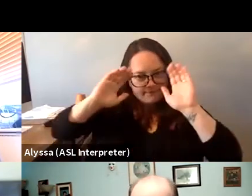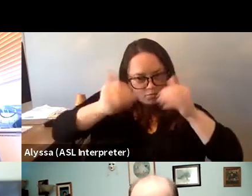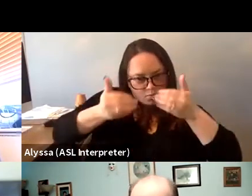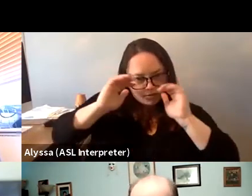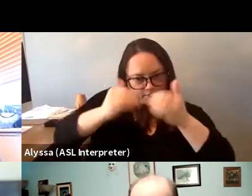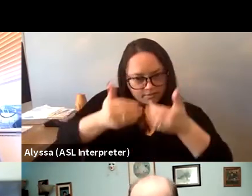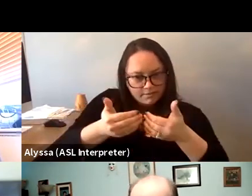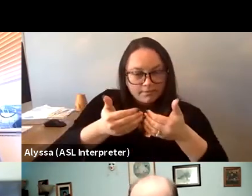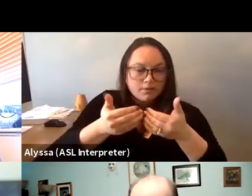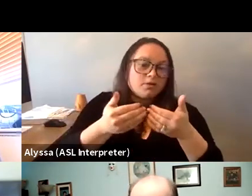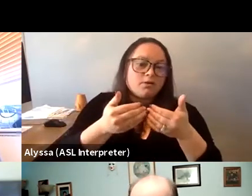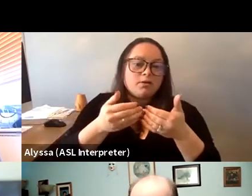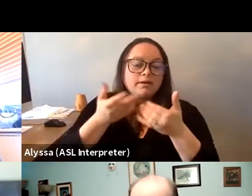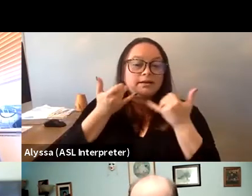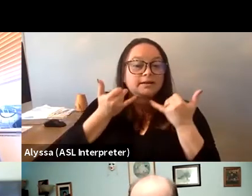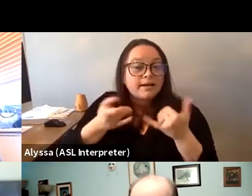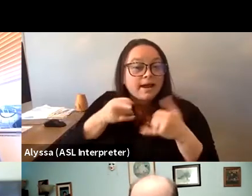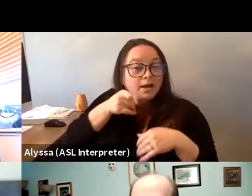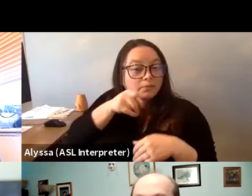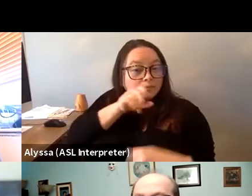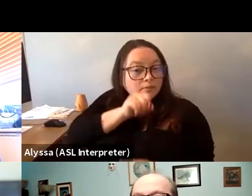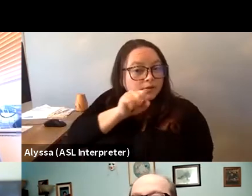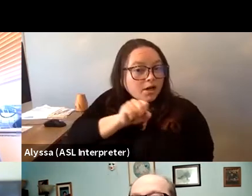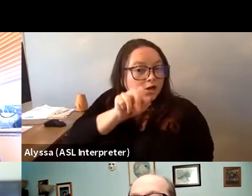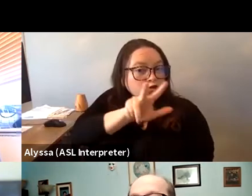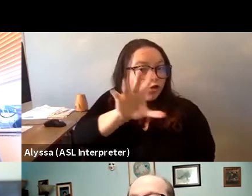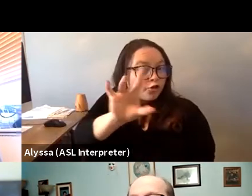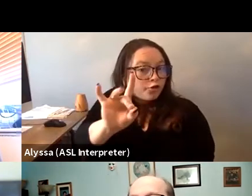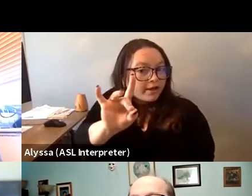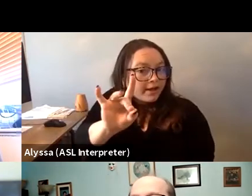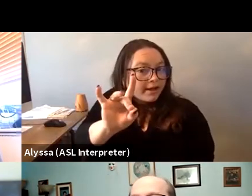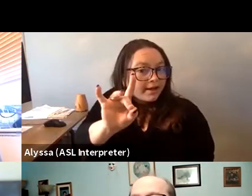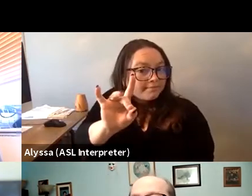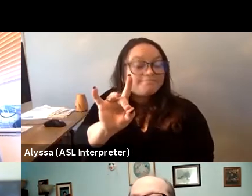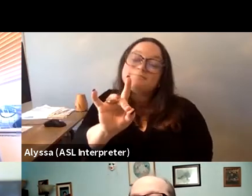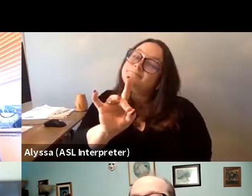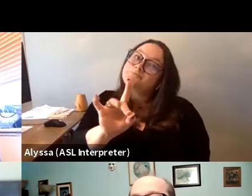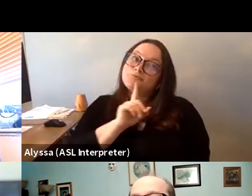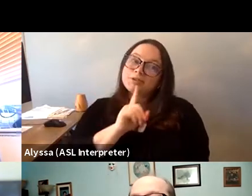is now 38 years old, as a matter of fact, he will be 39 this year.